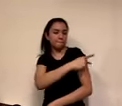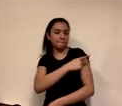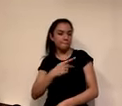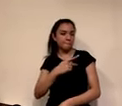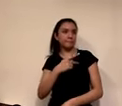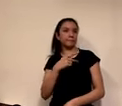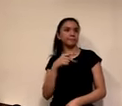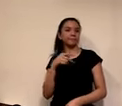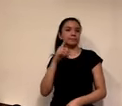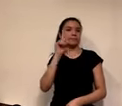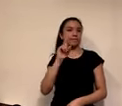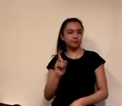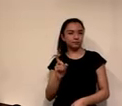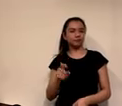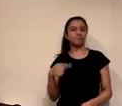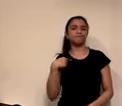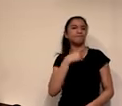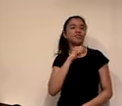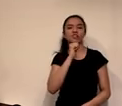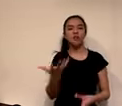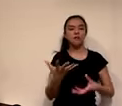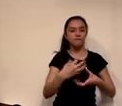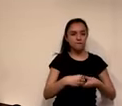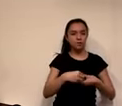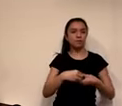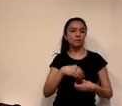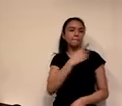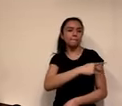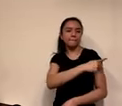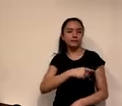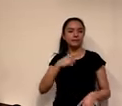Although we are not personally involved with patients, such as nurses and doctors,